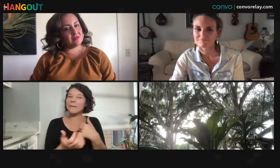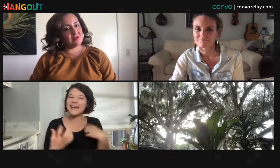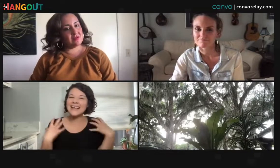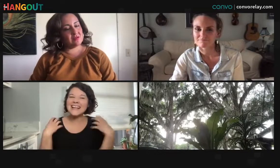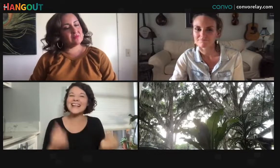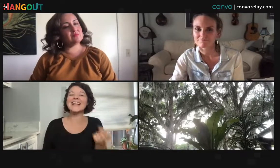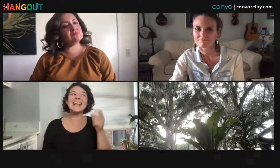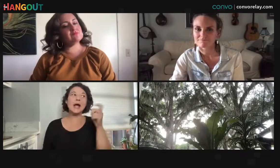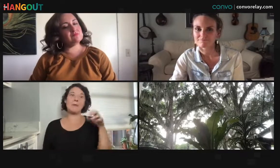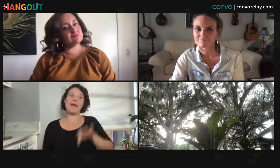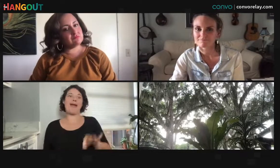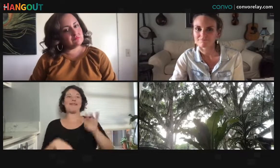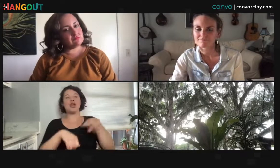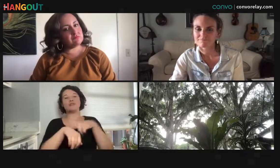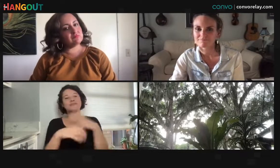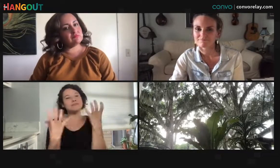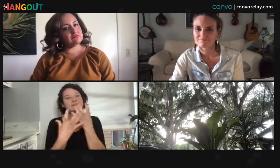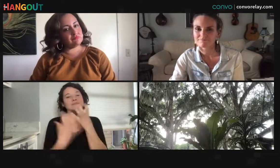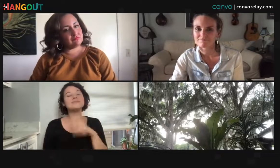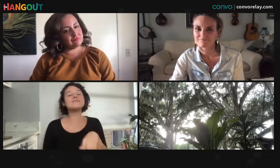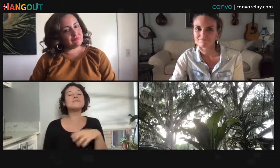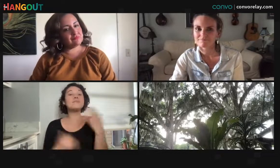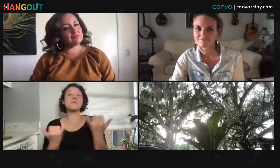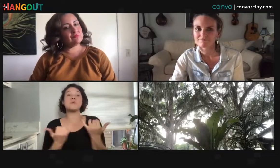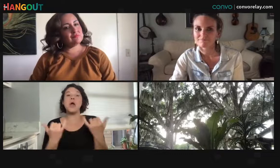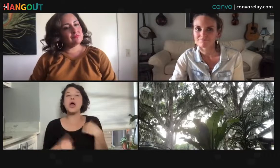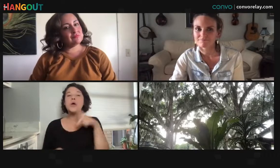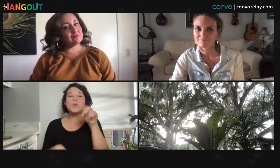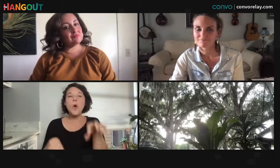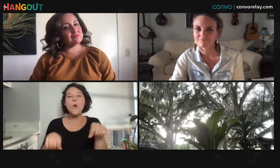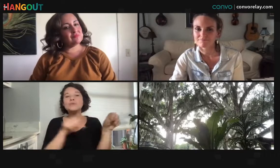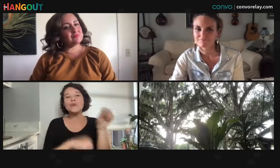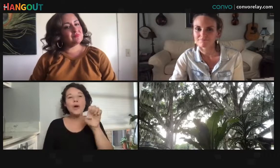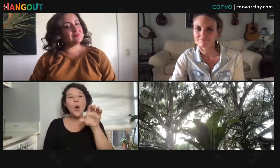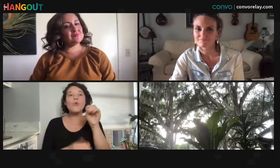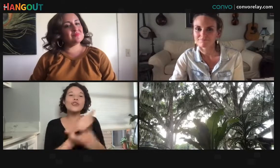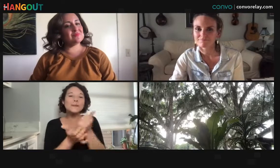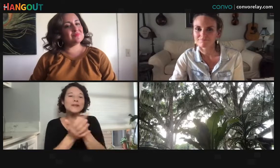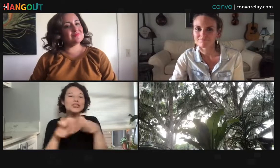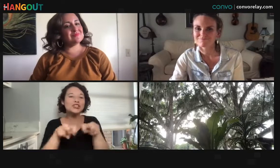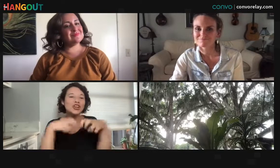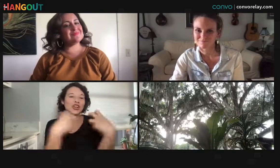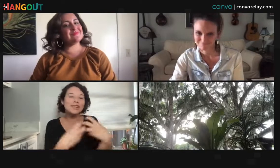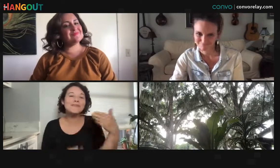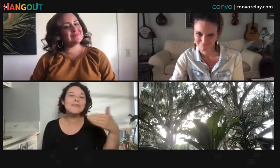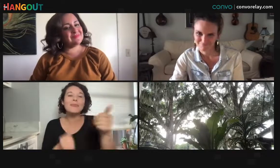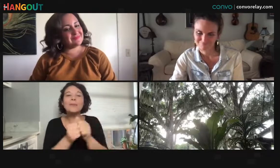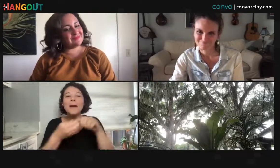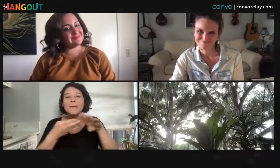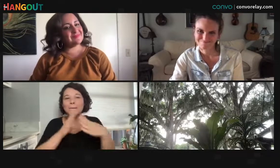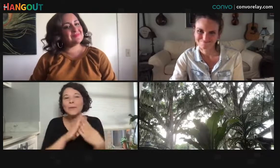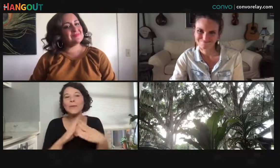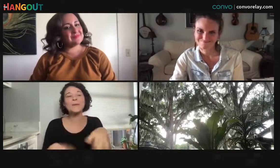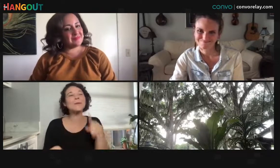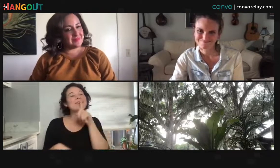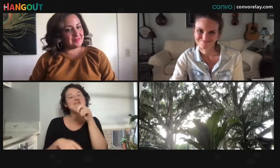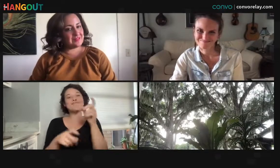and i felt that that nature that background really helped me heal i do offer ecotherapy circles